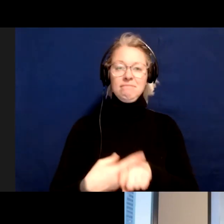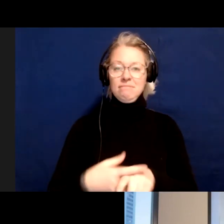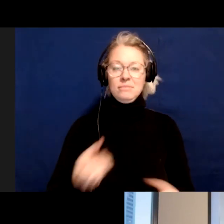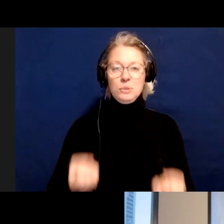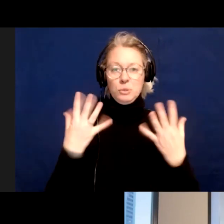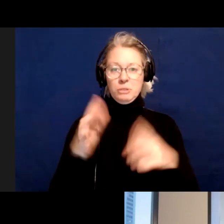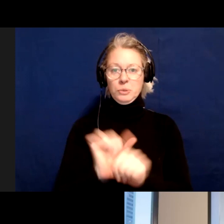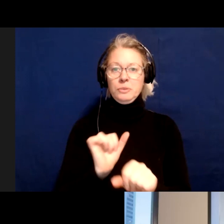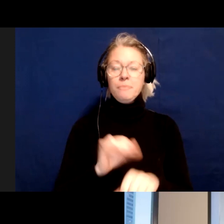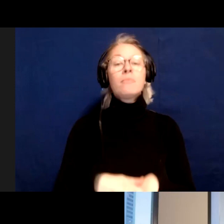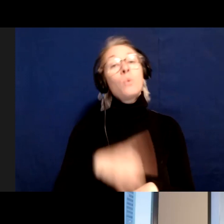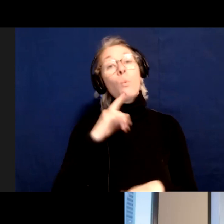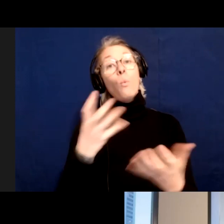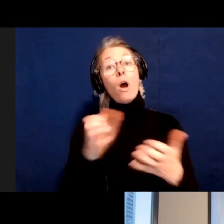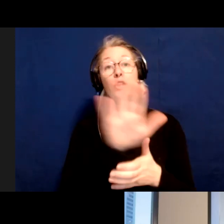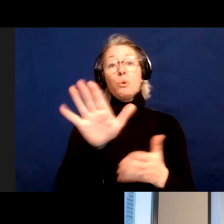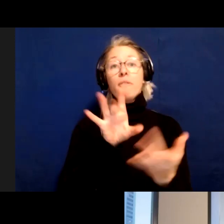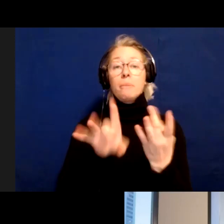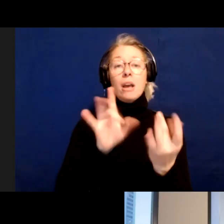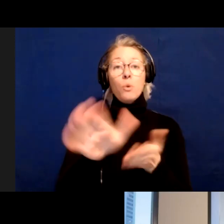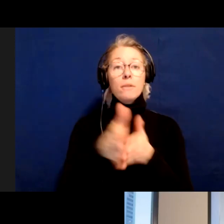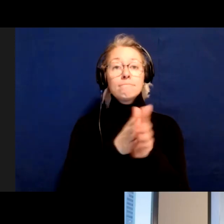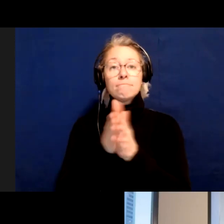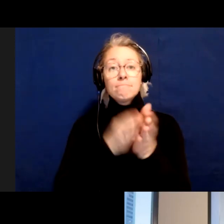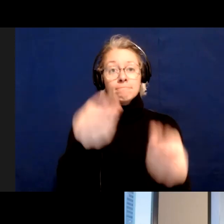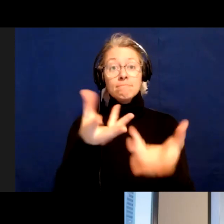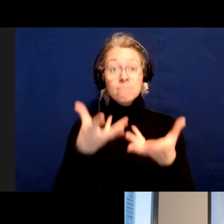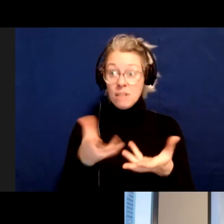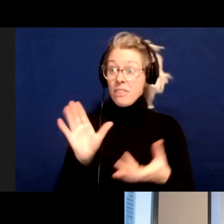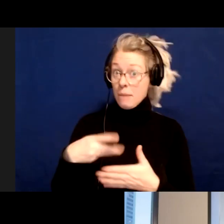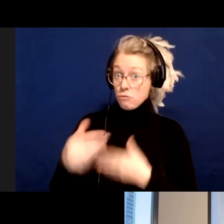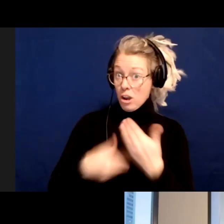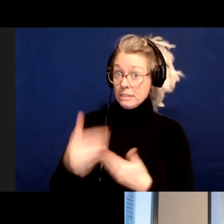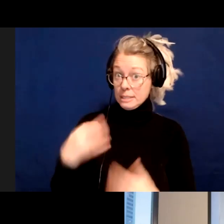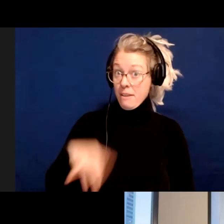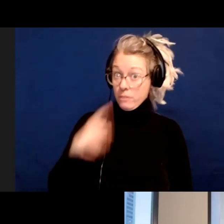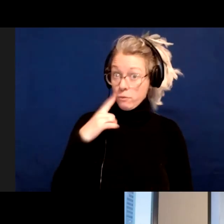in learning more from the community about if that is a process that is beneficial, supportive